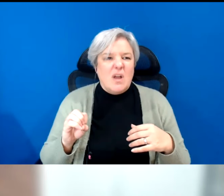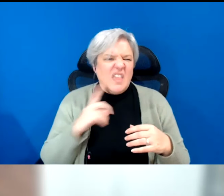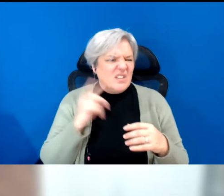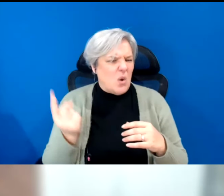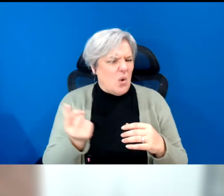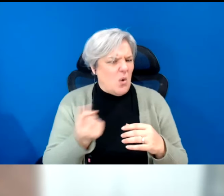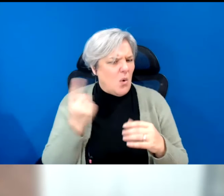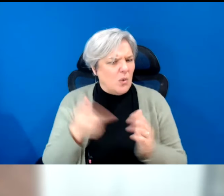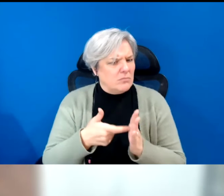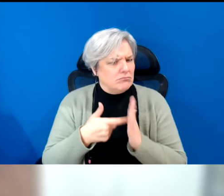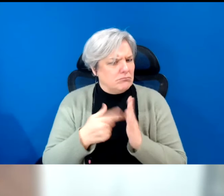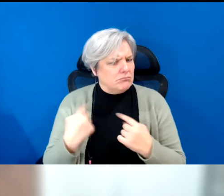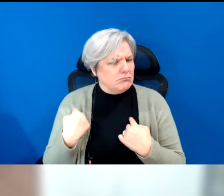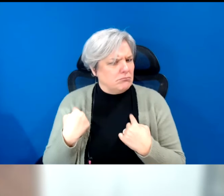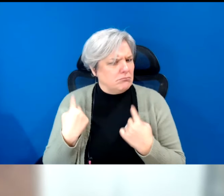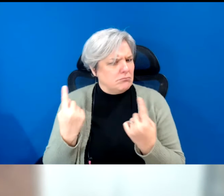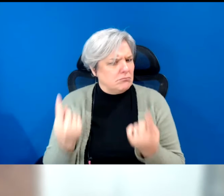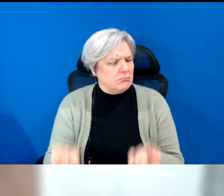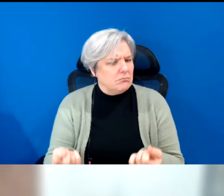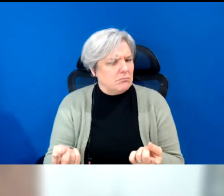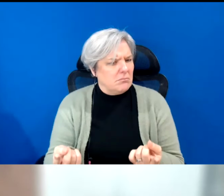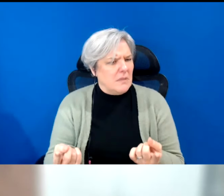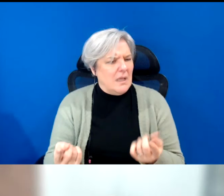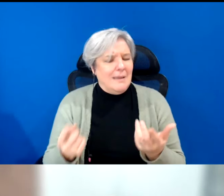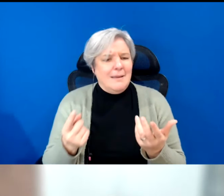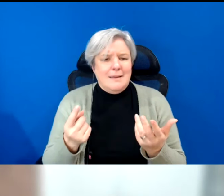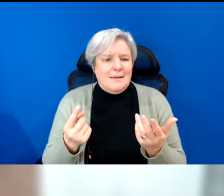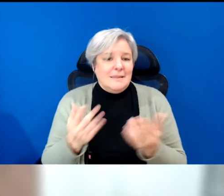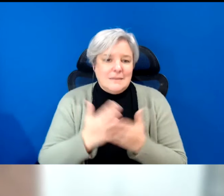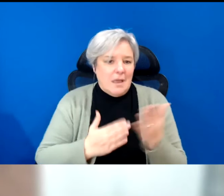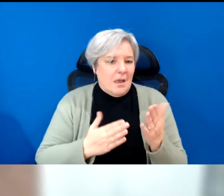I'm not sure where that has kind of fell through the cracks somewhere, but in our grade files